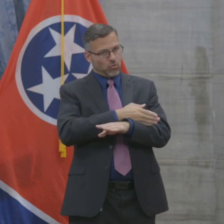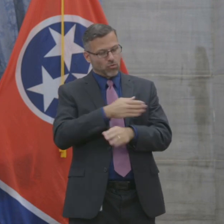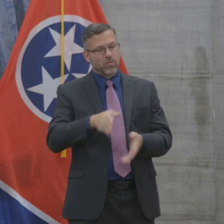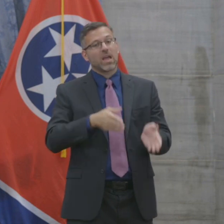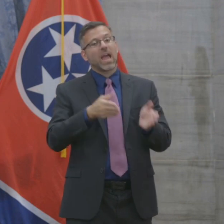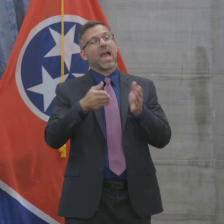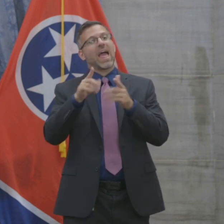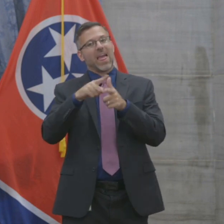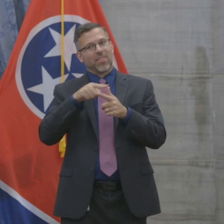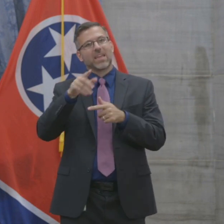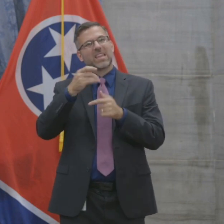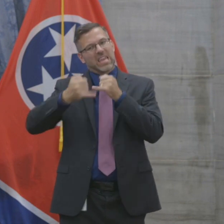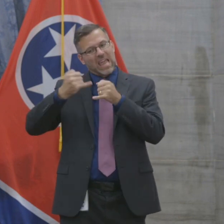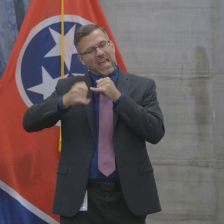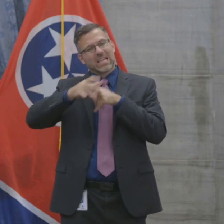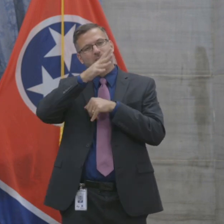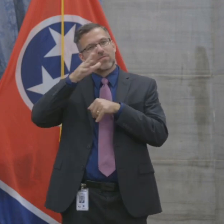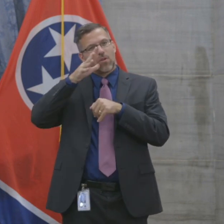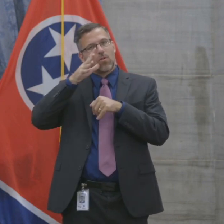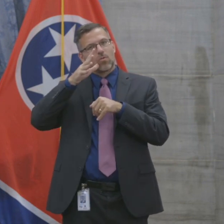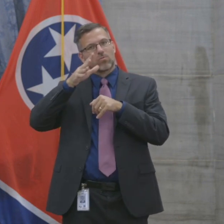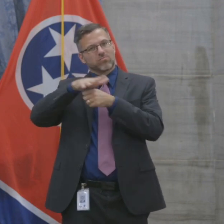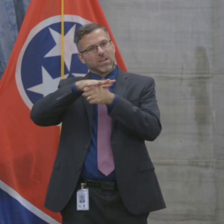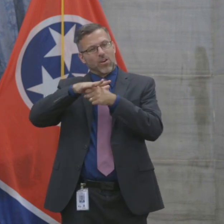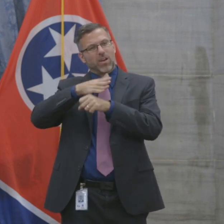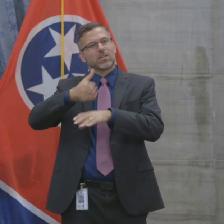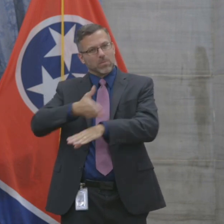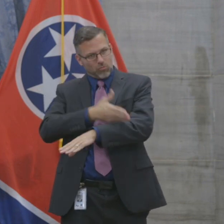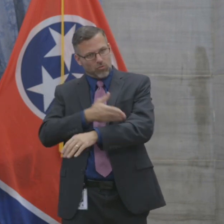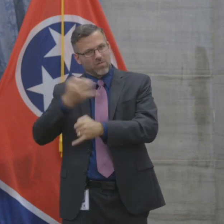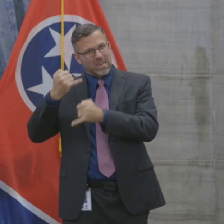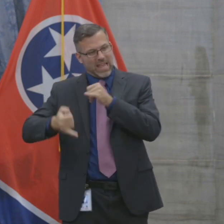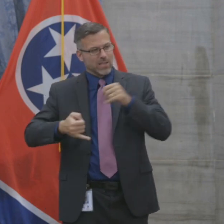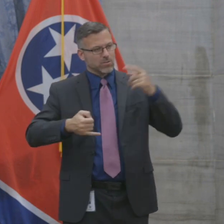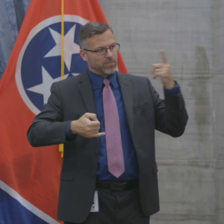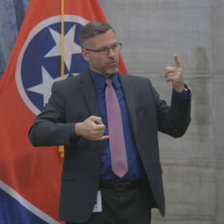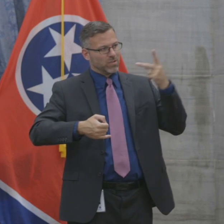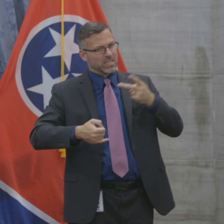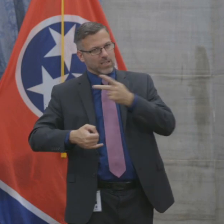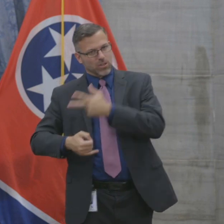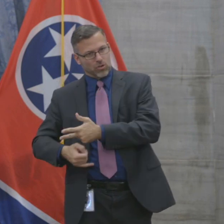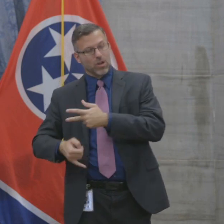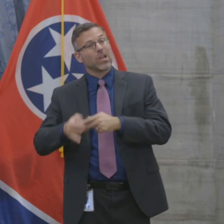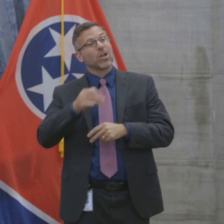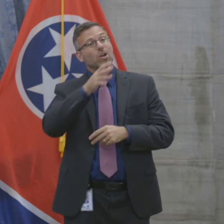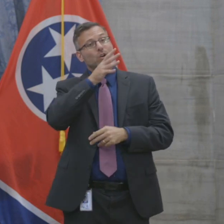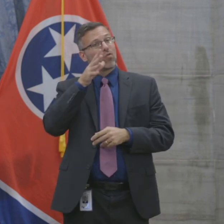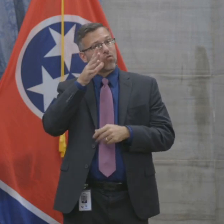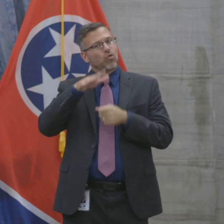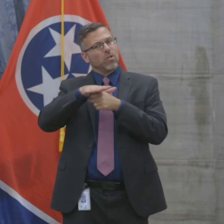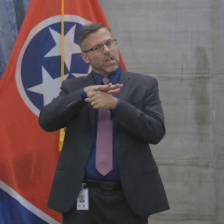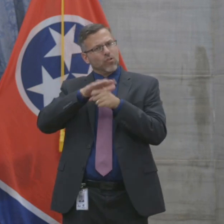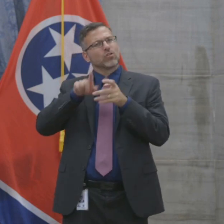really a multifaceted effort by a lot of people. And I'm really, really encouraged that we're starting to see progress.